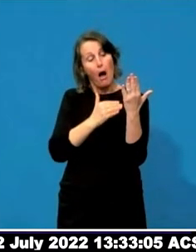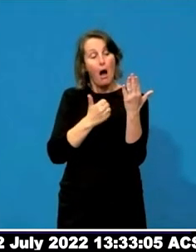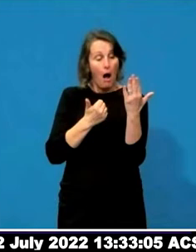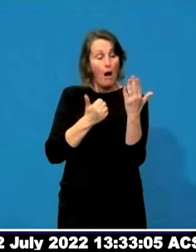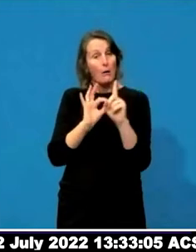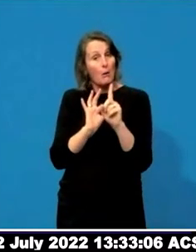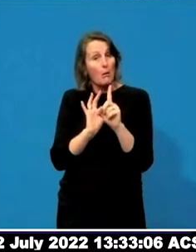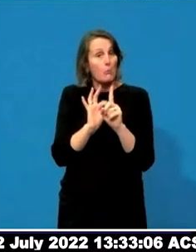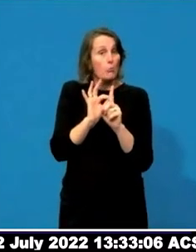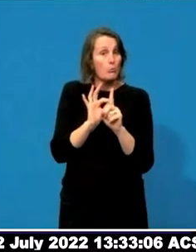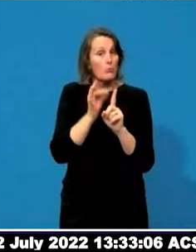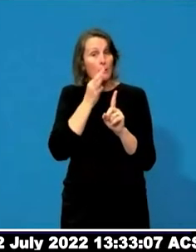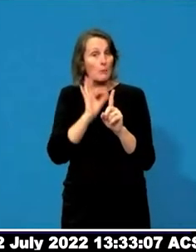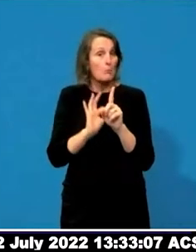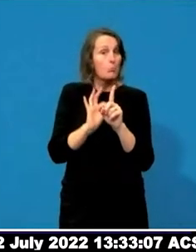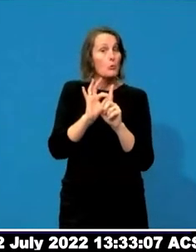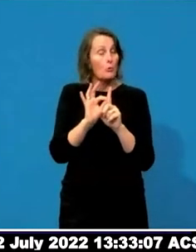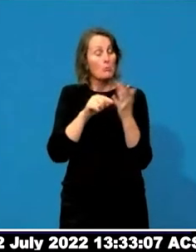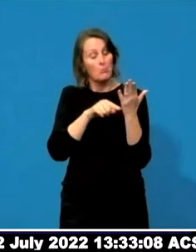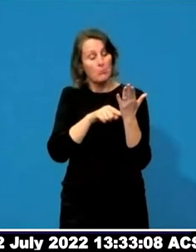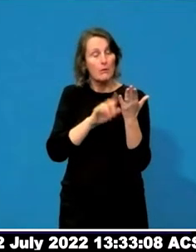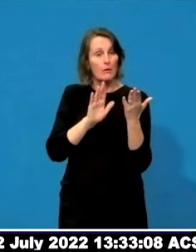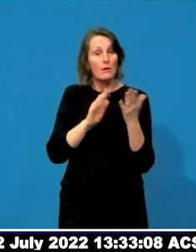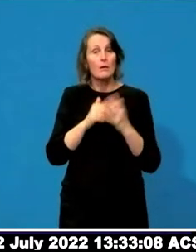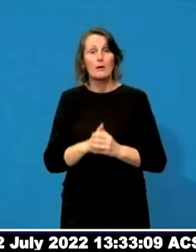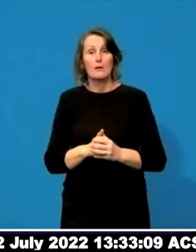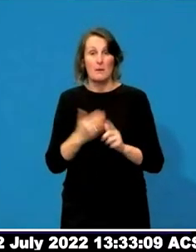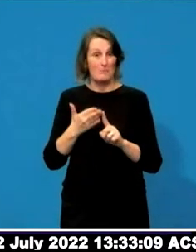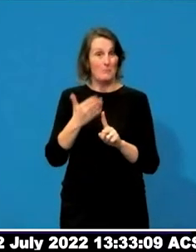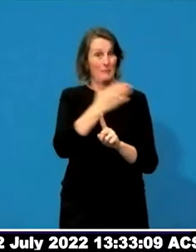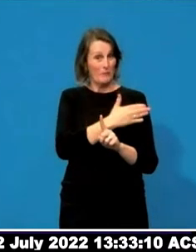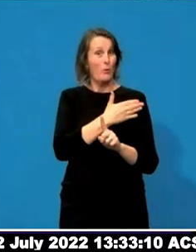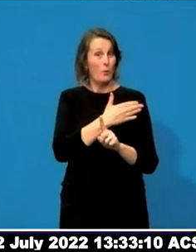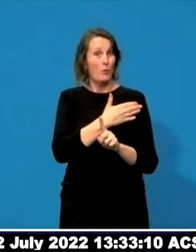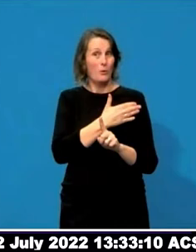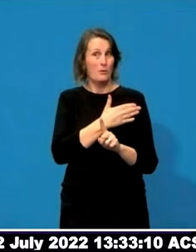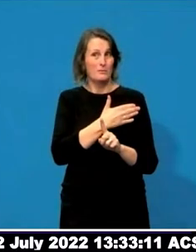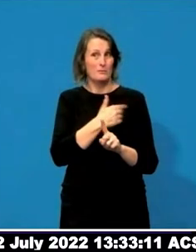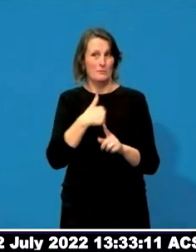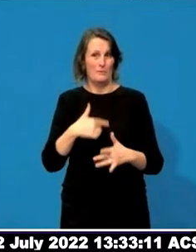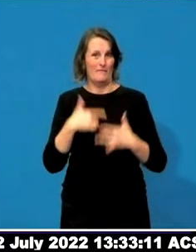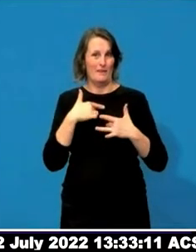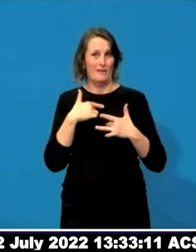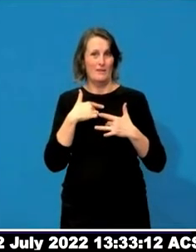and to be a bit more reflective of that. But certainly our previous experience has been that the goals in plans